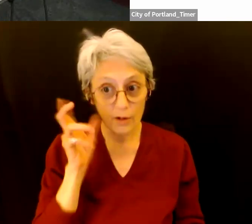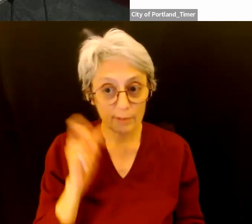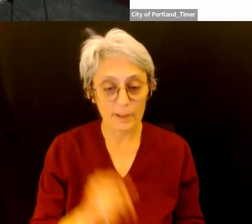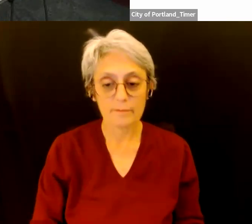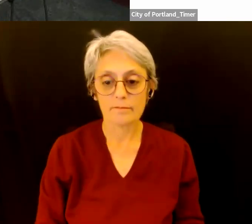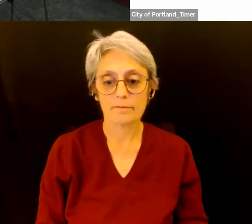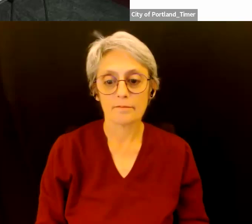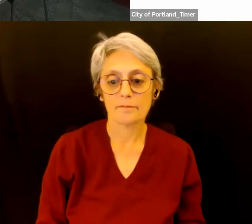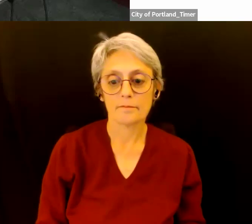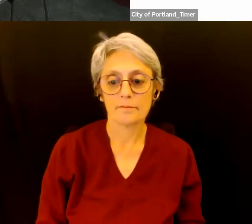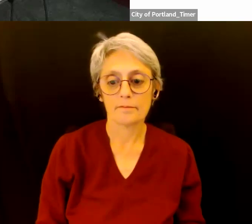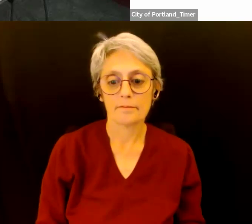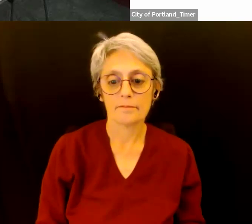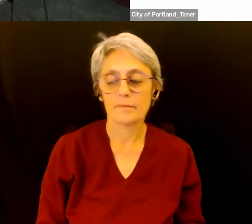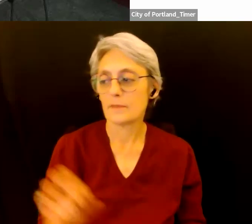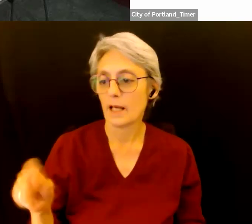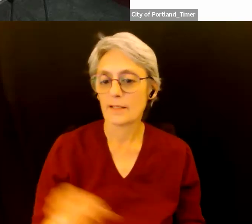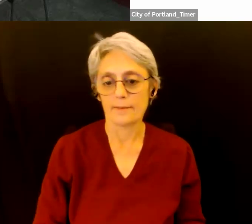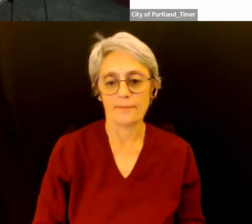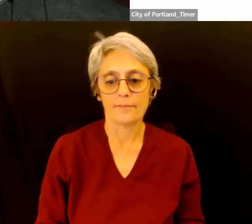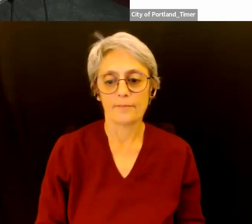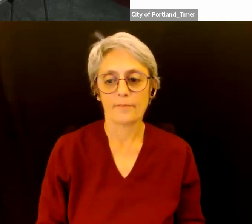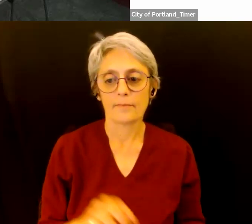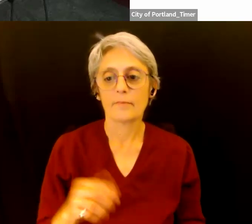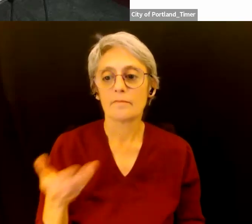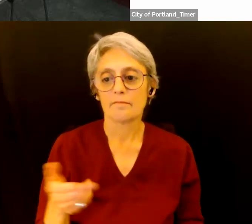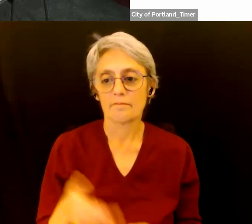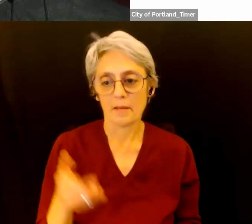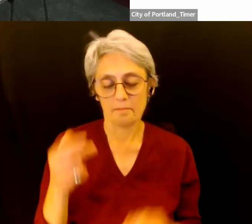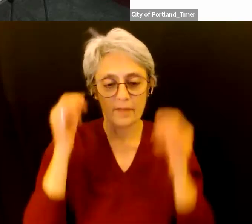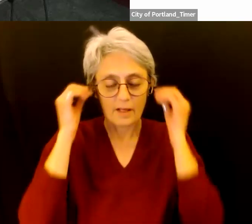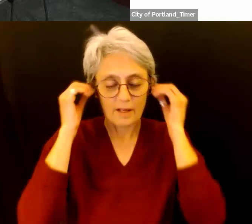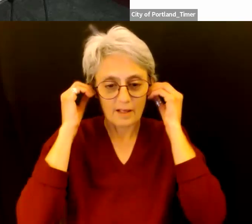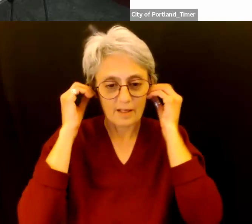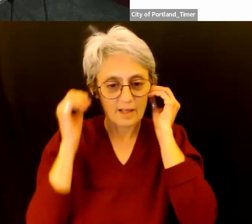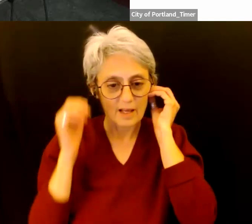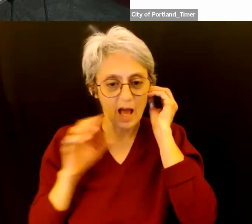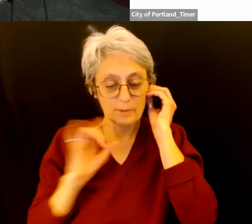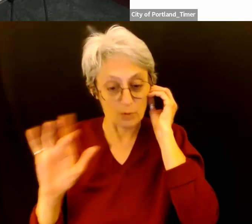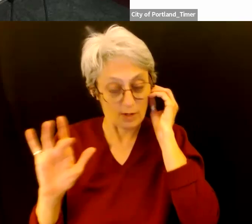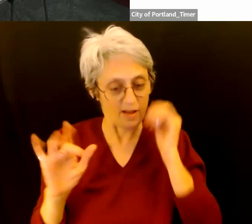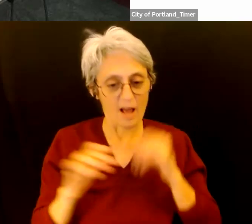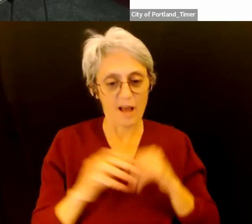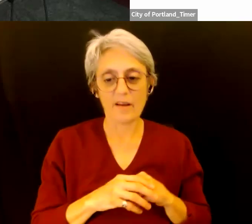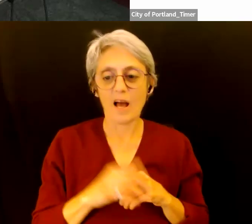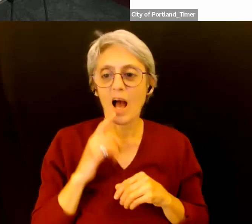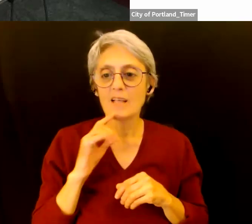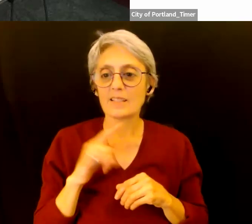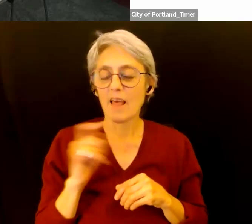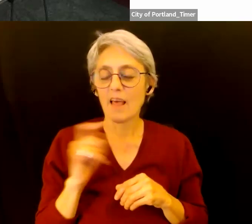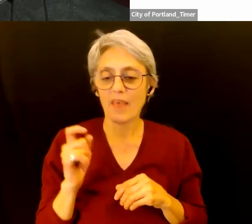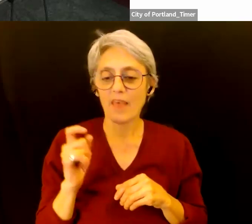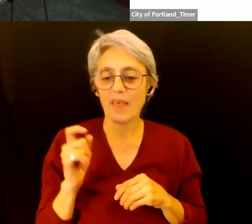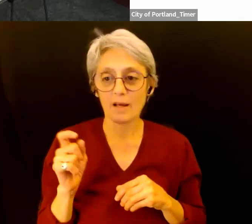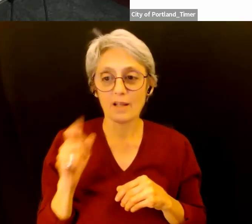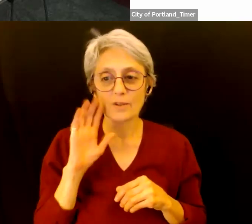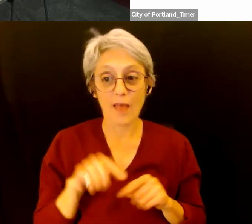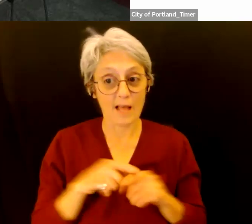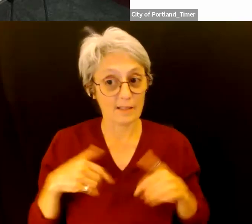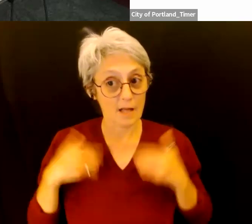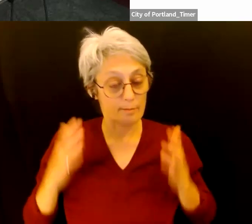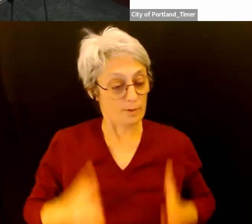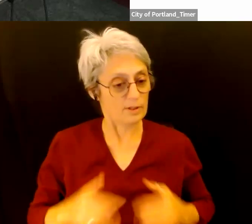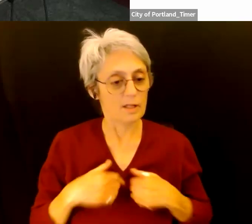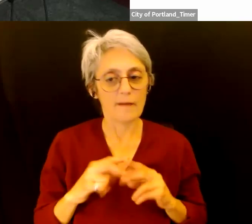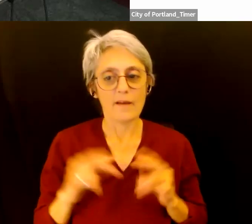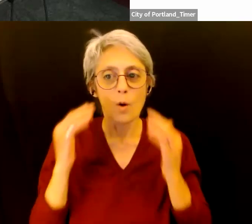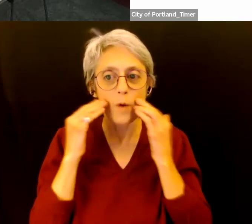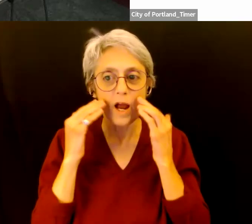Hello, can you hear me? All right. My name is Marina Dreeben, and I'm 25, which I say just so you know that as a young person i I'm very aware of how this budget affects me.